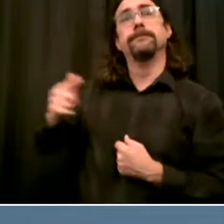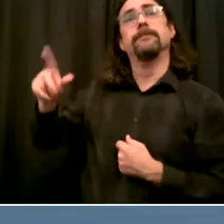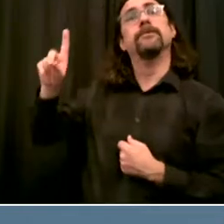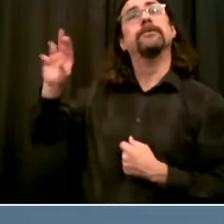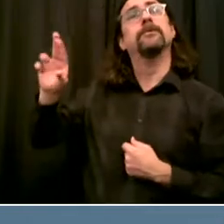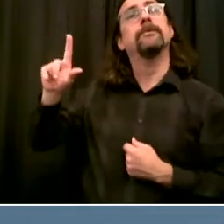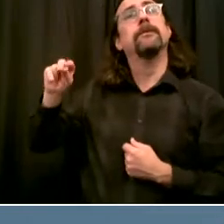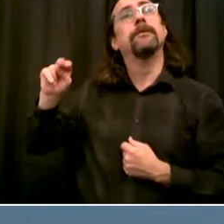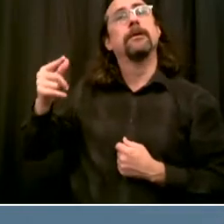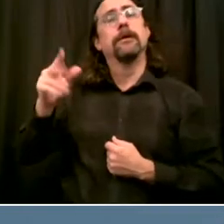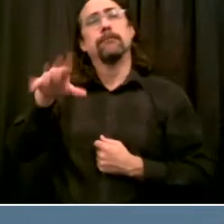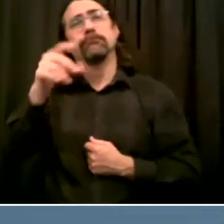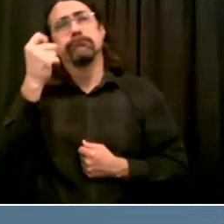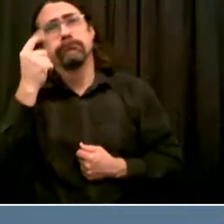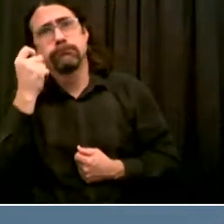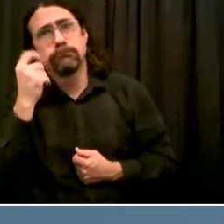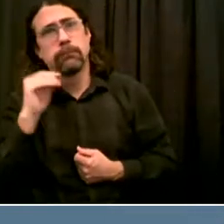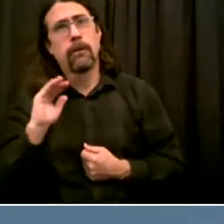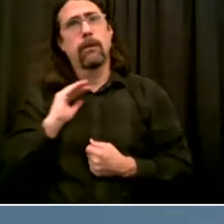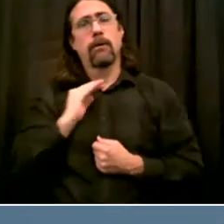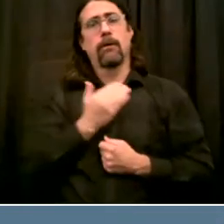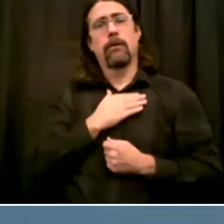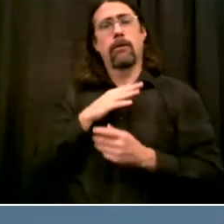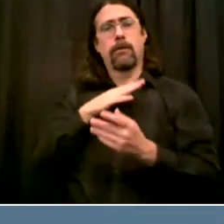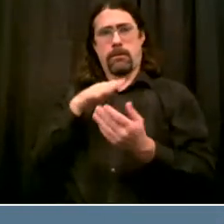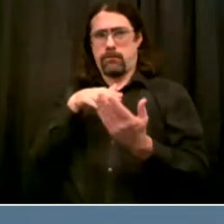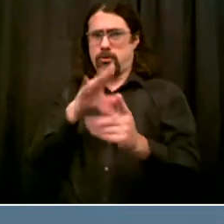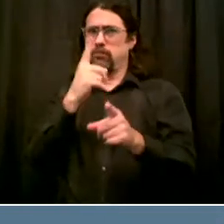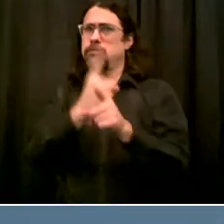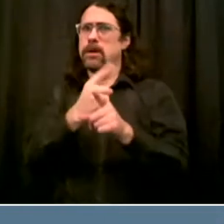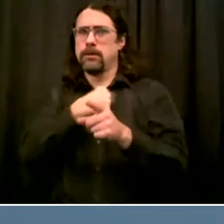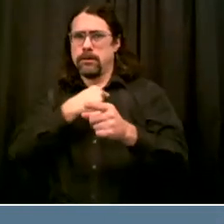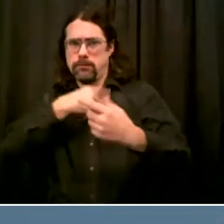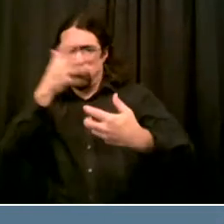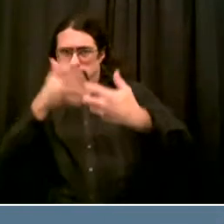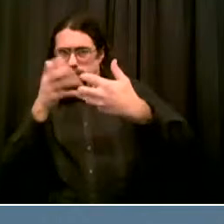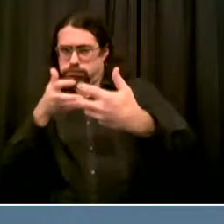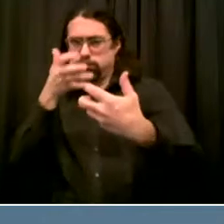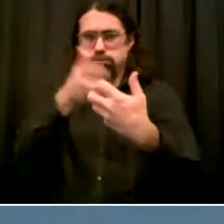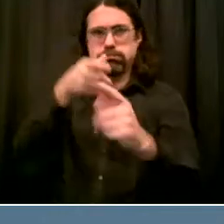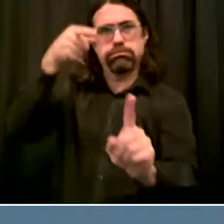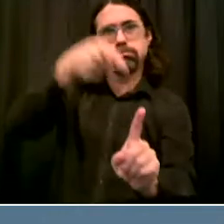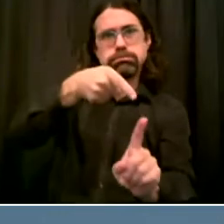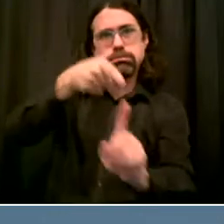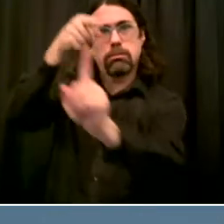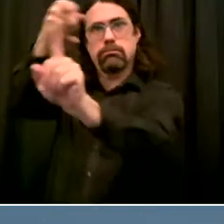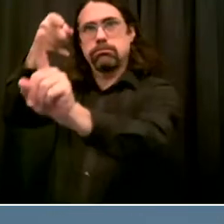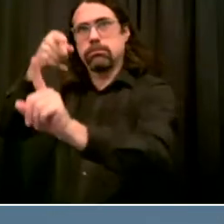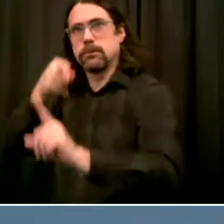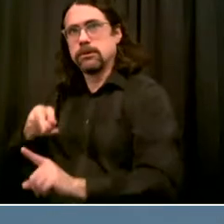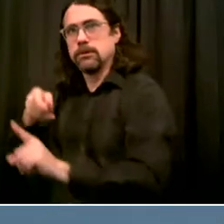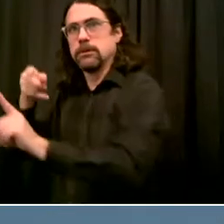ORGANIZATIONS. YOU CAN COUNT ON